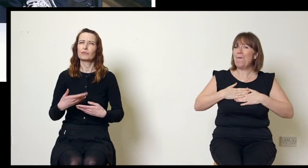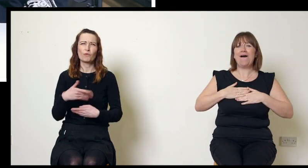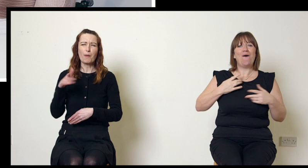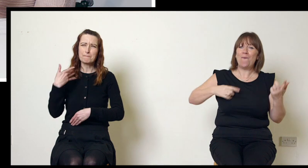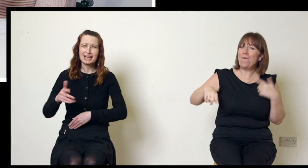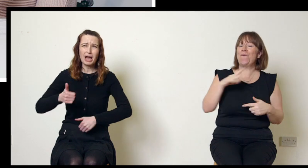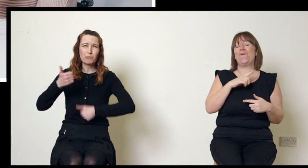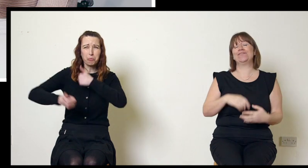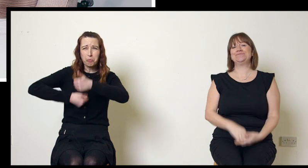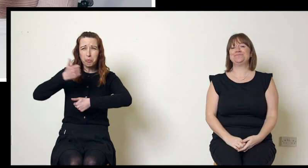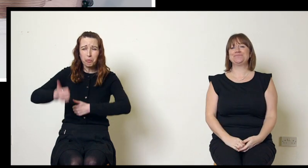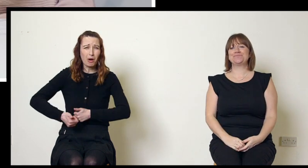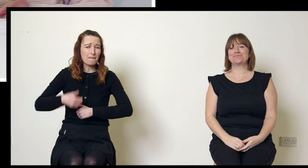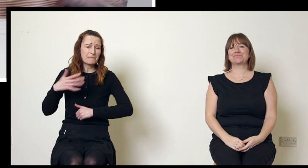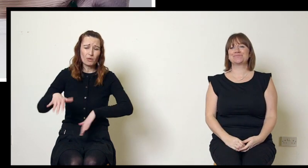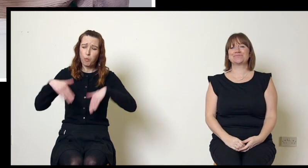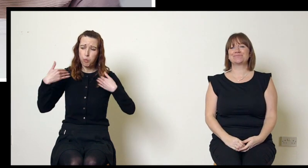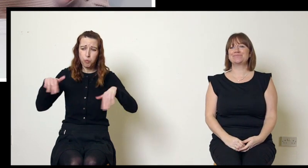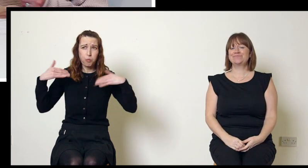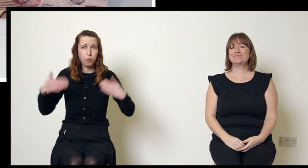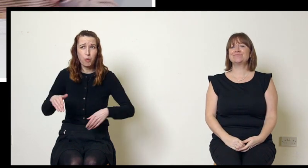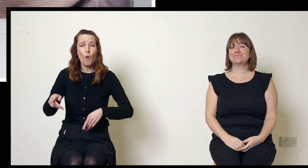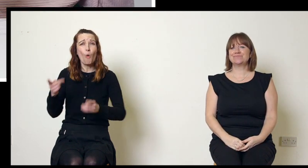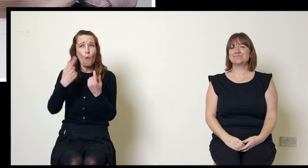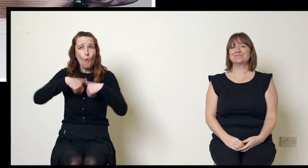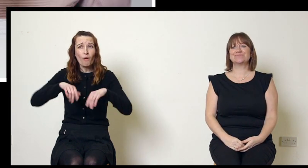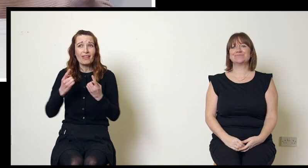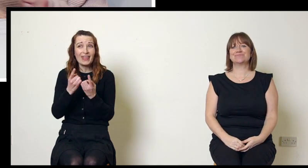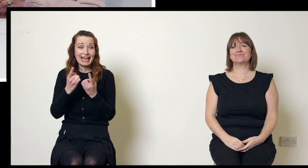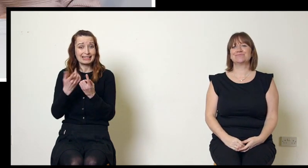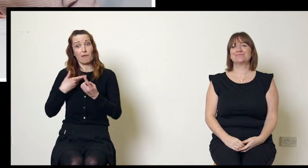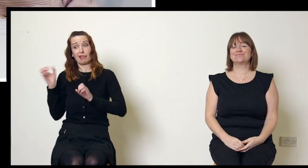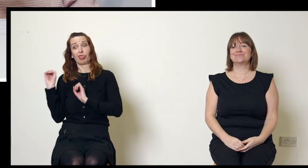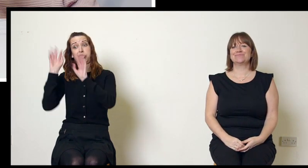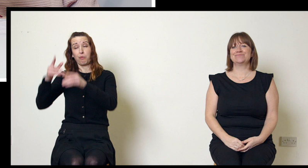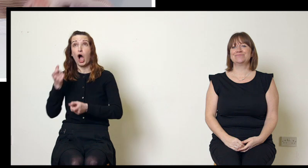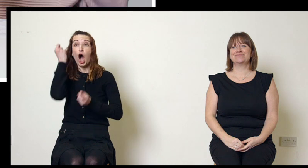That’s so good because you've been amazing. You know, all the stuff that I've kind of chucked at you over the last 18 months